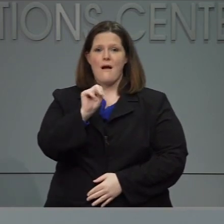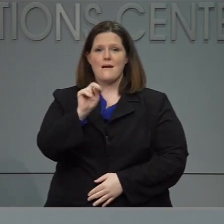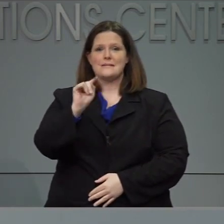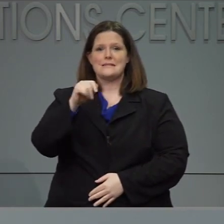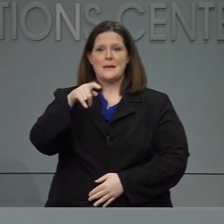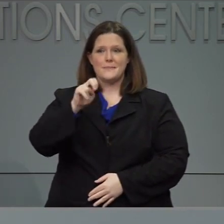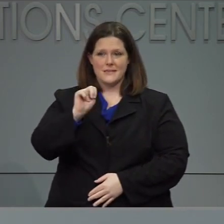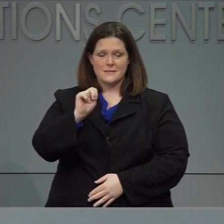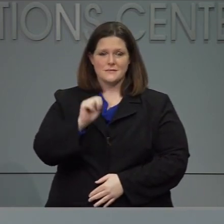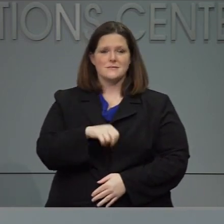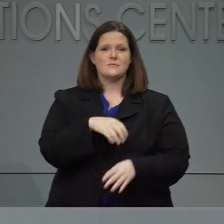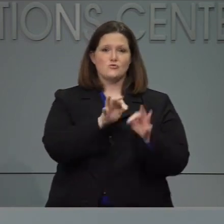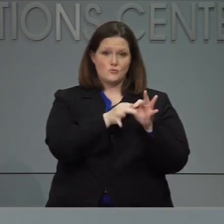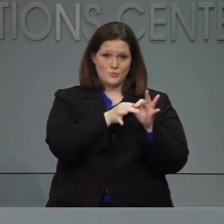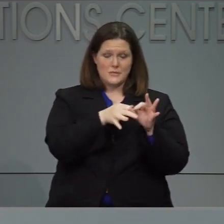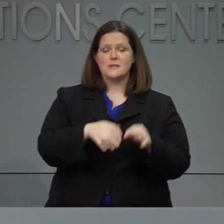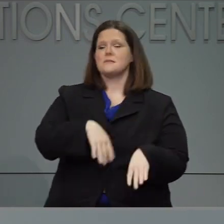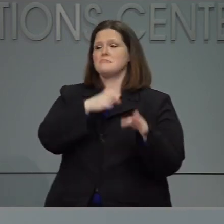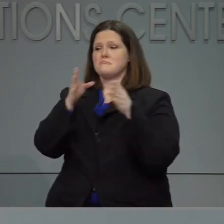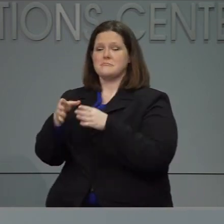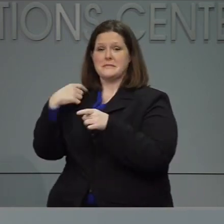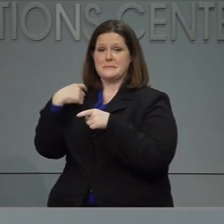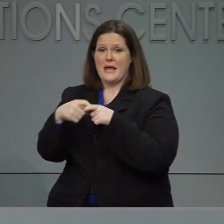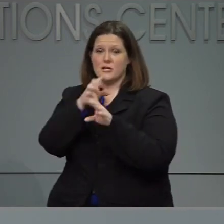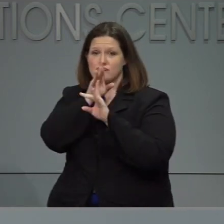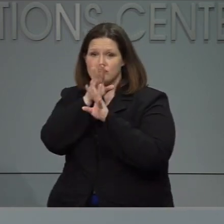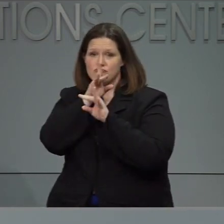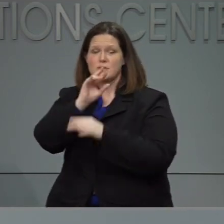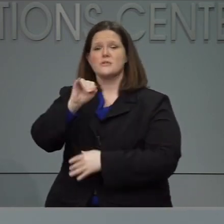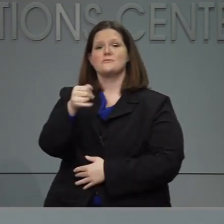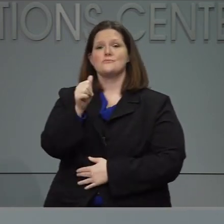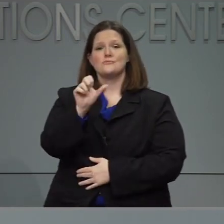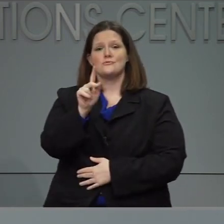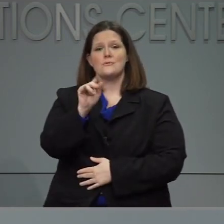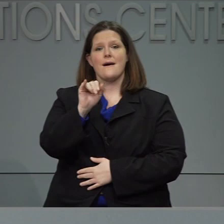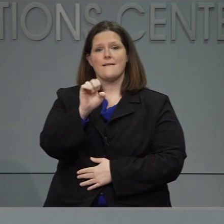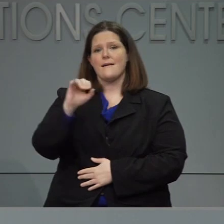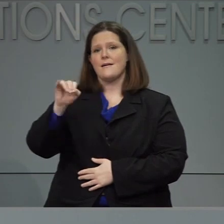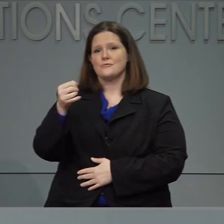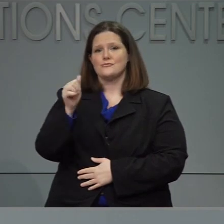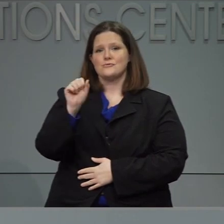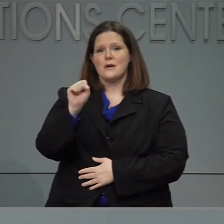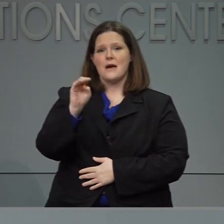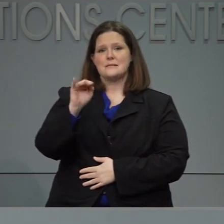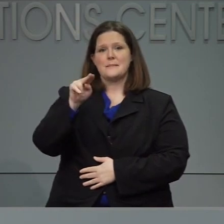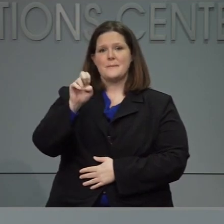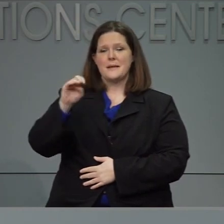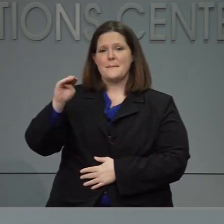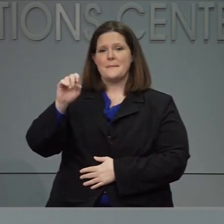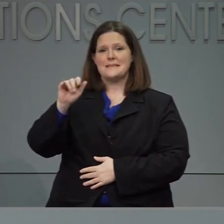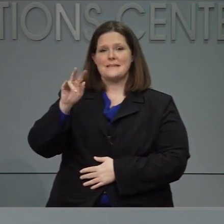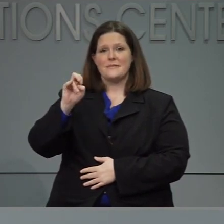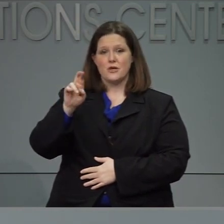AND JASMINE METIVIER OUR SPANISH TRANSLATORS. ALL START WITH A RUNDOWN OF THE NUMBERS.